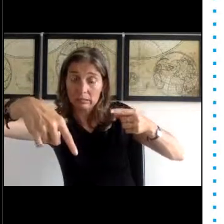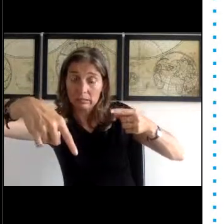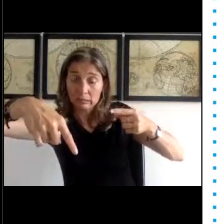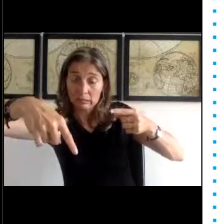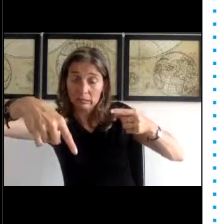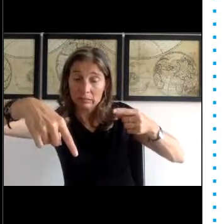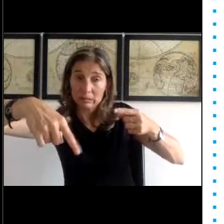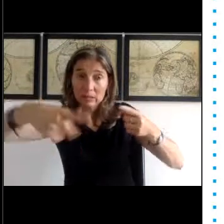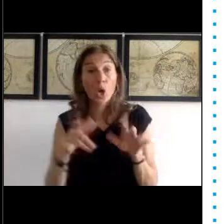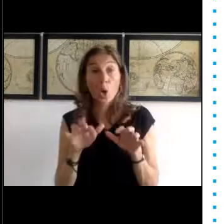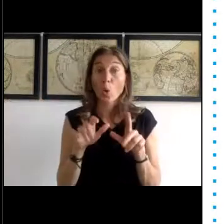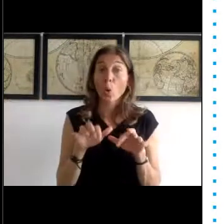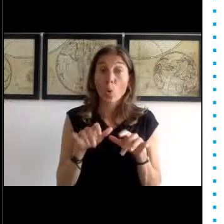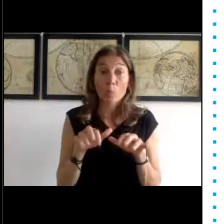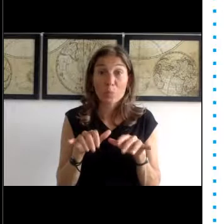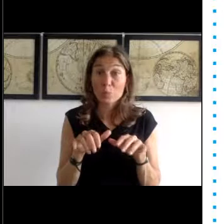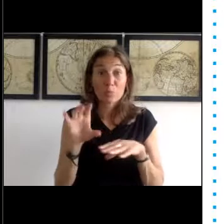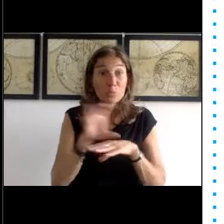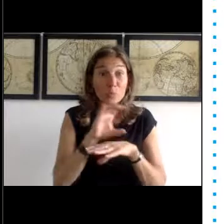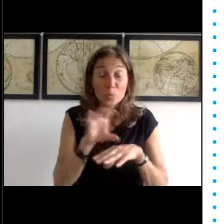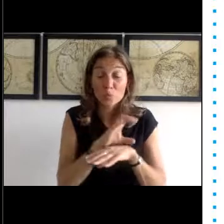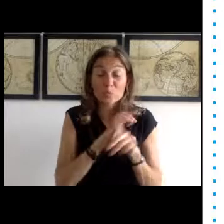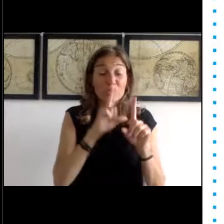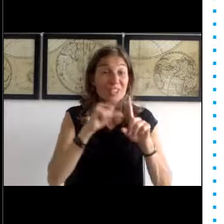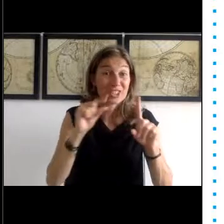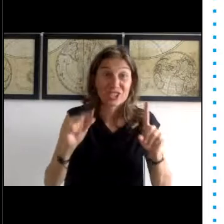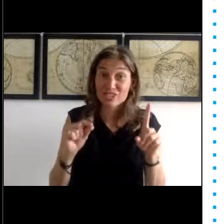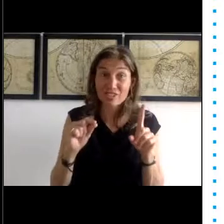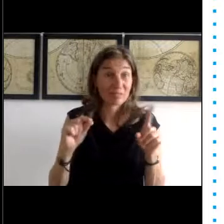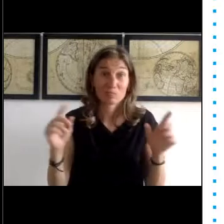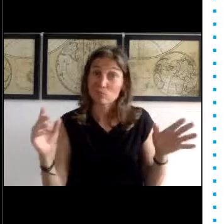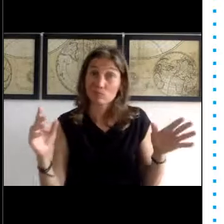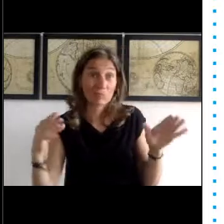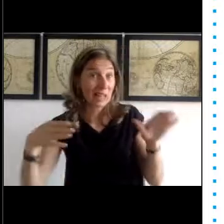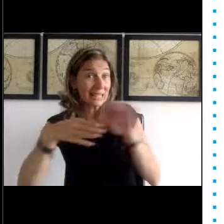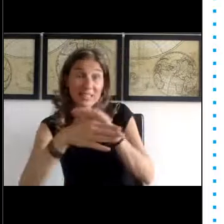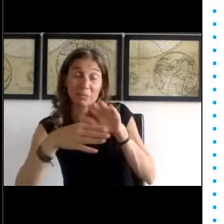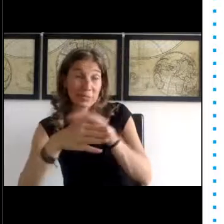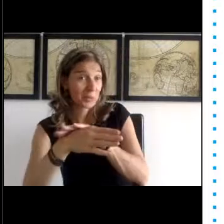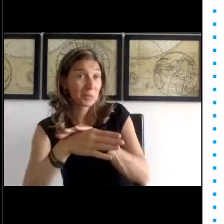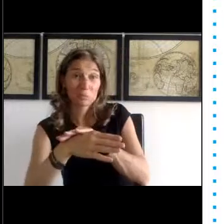and if we went to the sauna, I didn't have my devices on